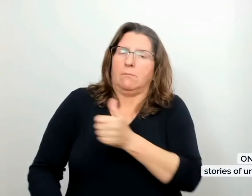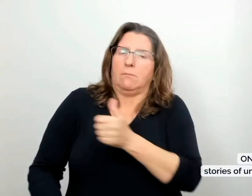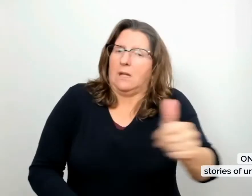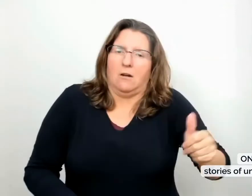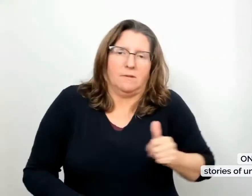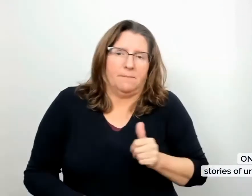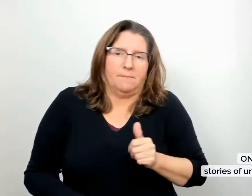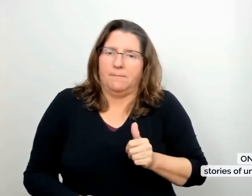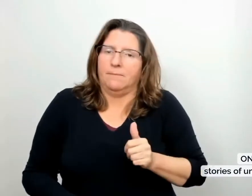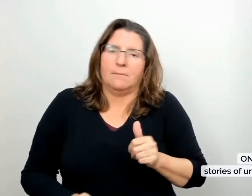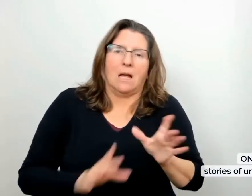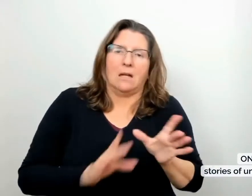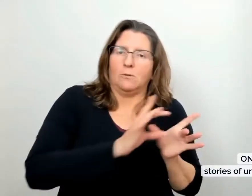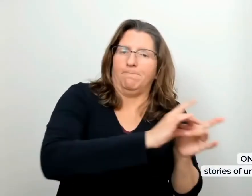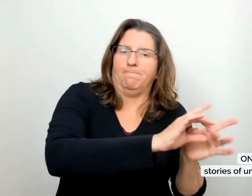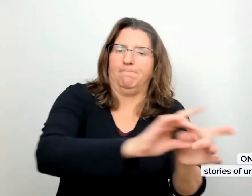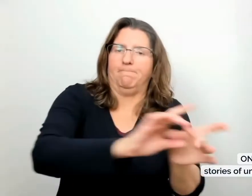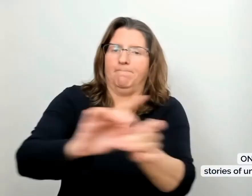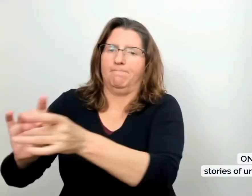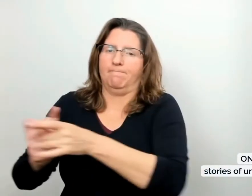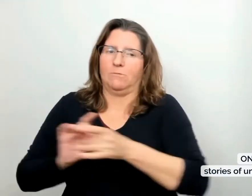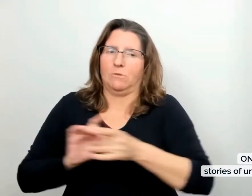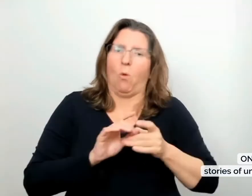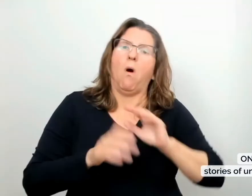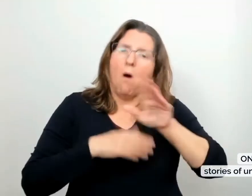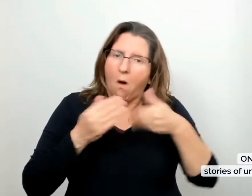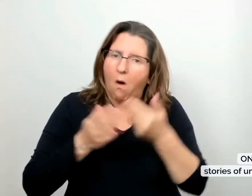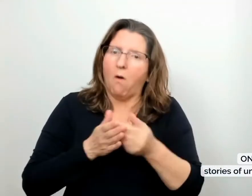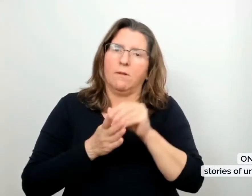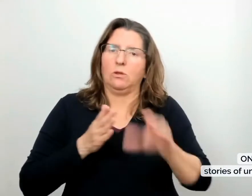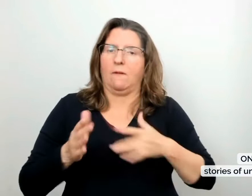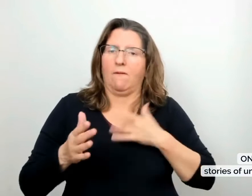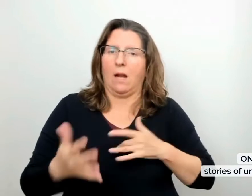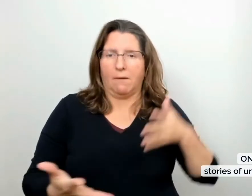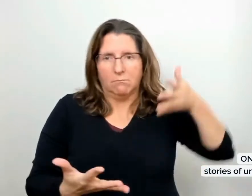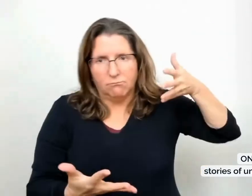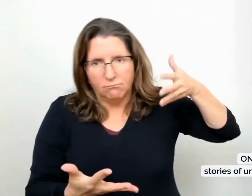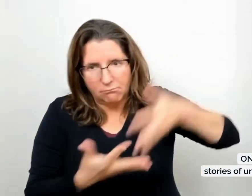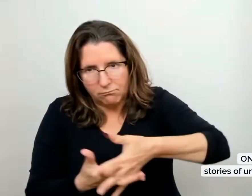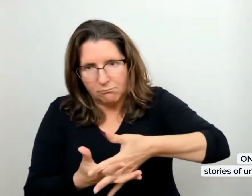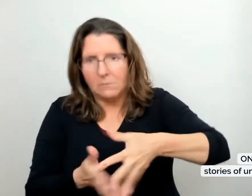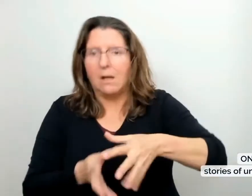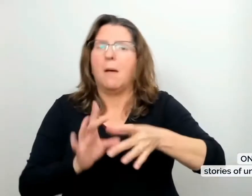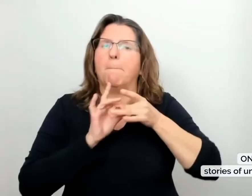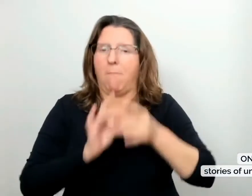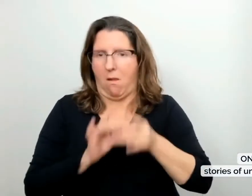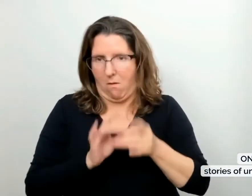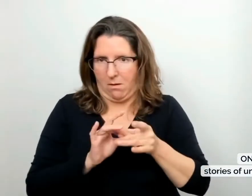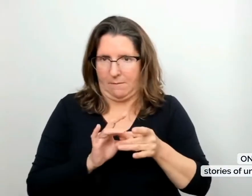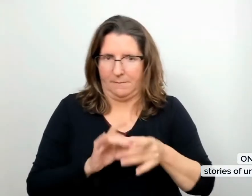where they can be themselves. Where they feel connected, and a sense of belonging.